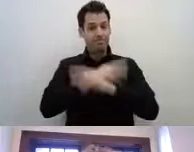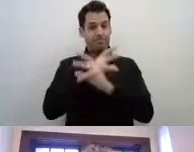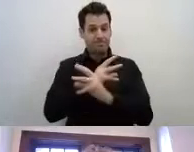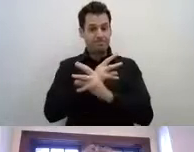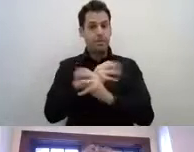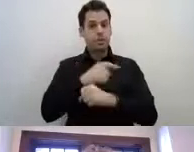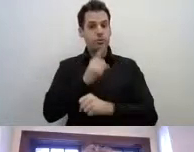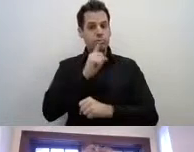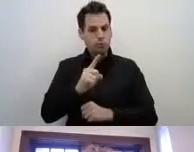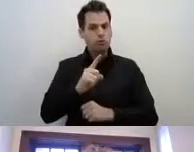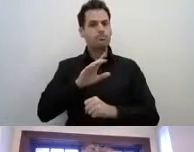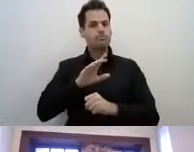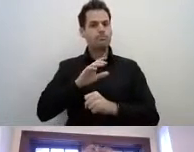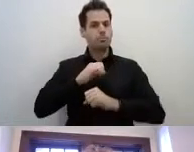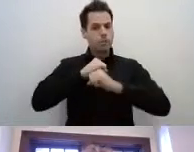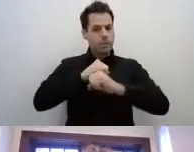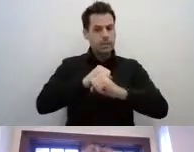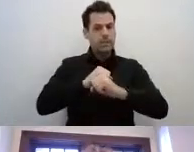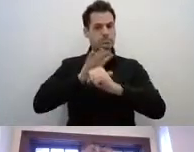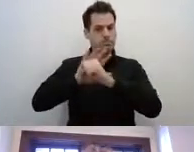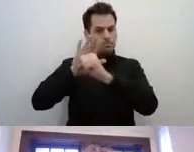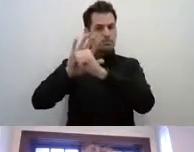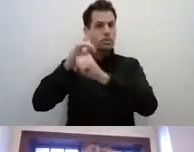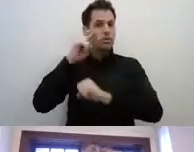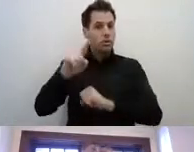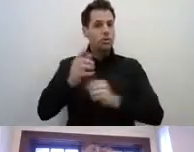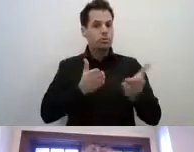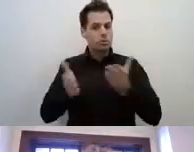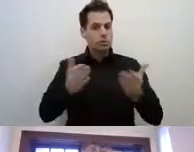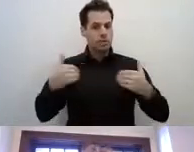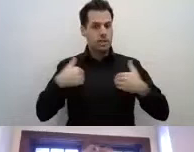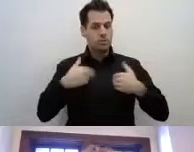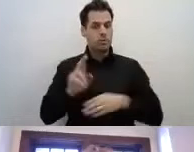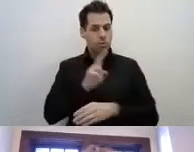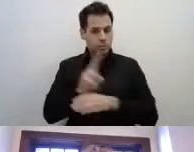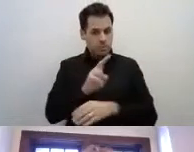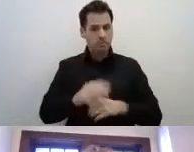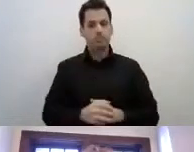animals our department receives many questions about this important topic and i'm grateful to